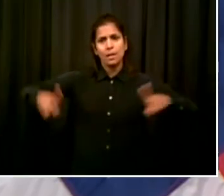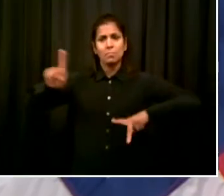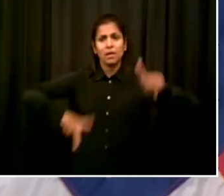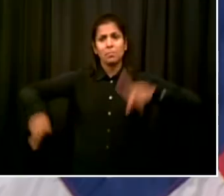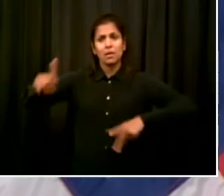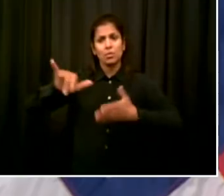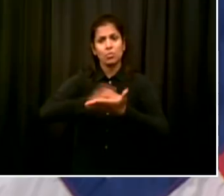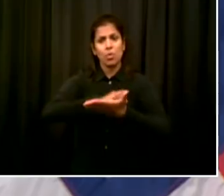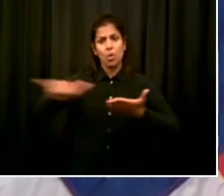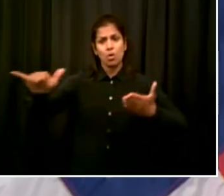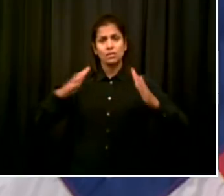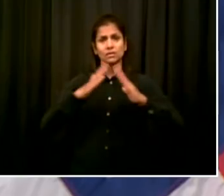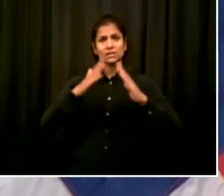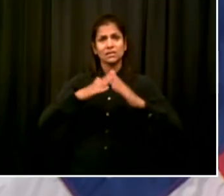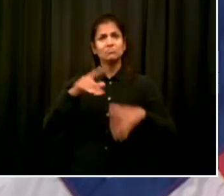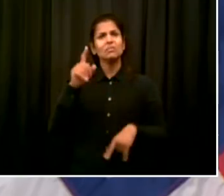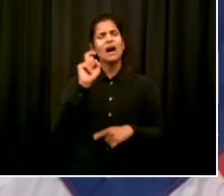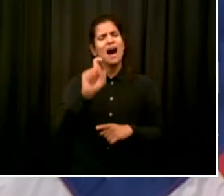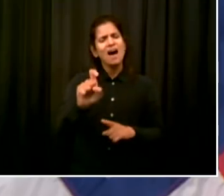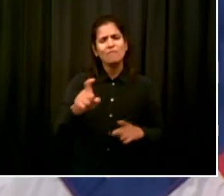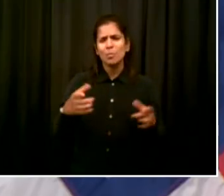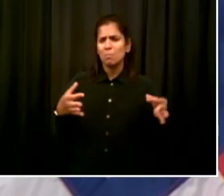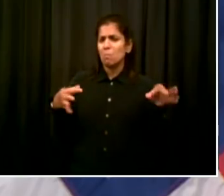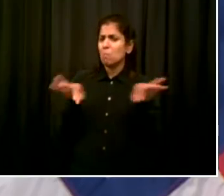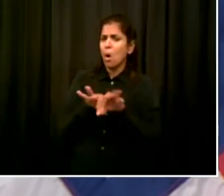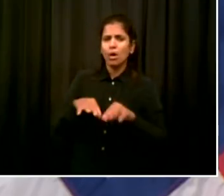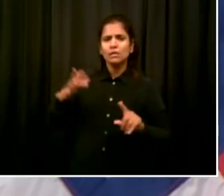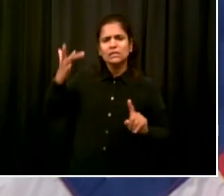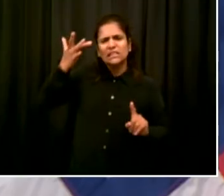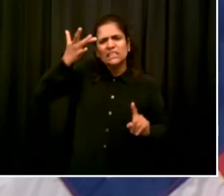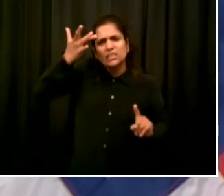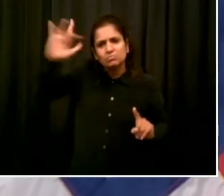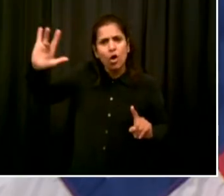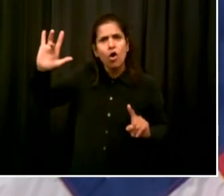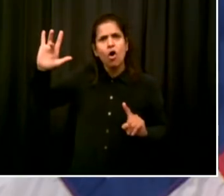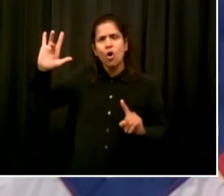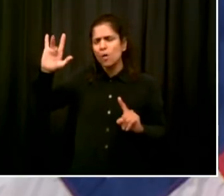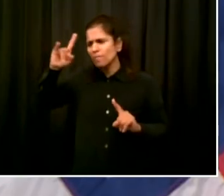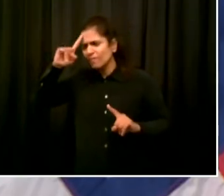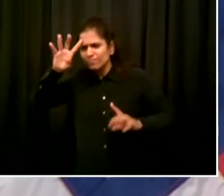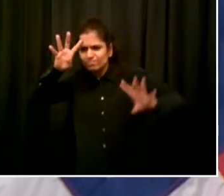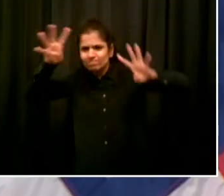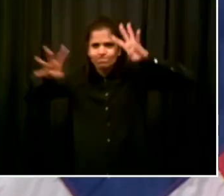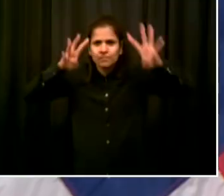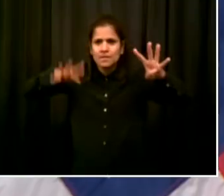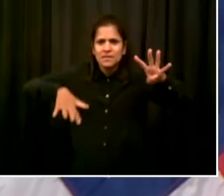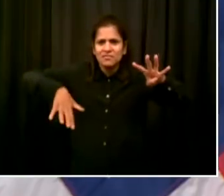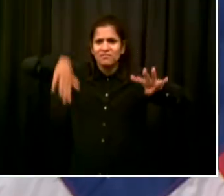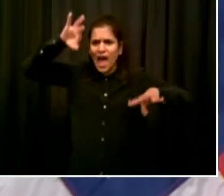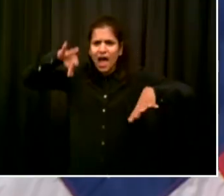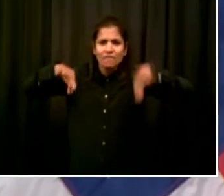YORKERS SAFE . WE HAVE A LOT OF WORK TO DO IN THIS ENVIRONMENT . WE HAVE TO BE SMART ABOUT IT, STREGATC IABOUT